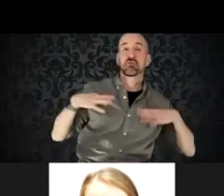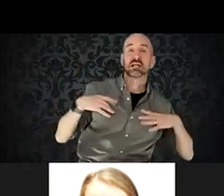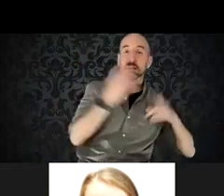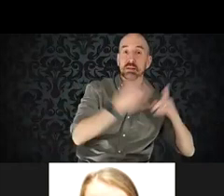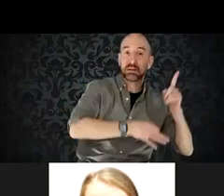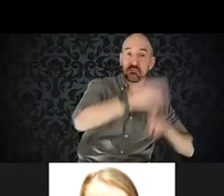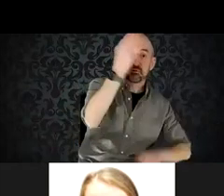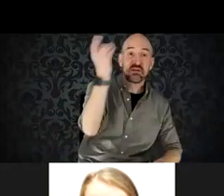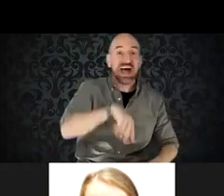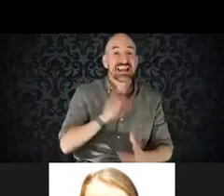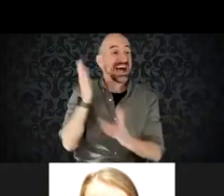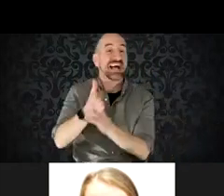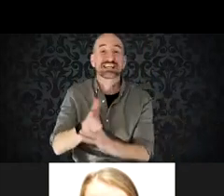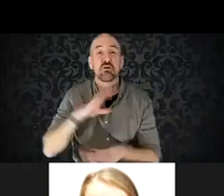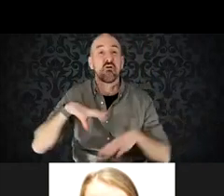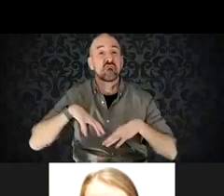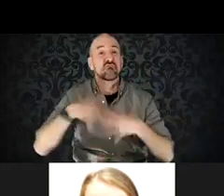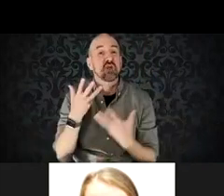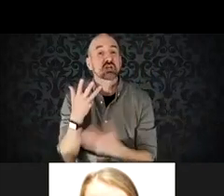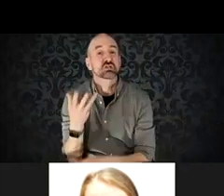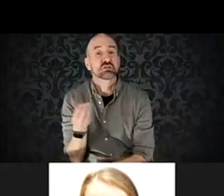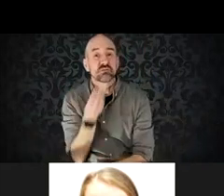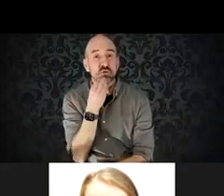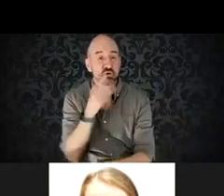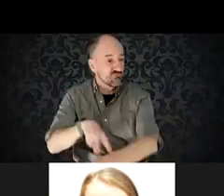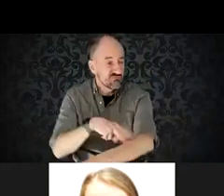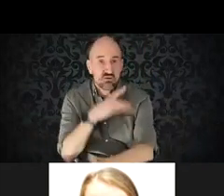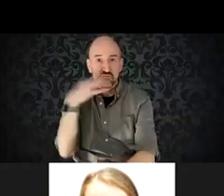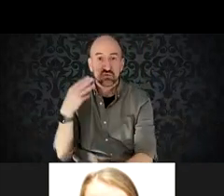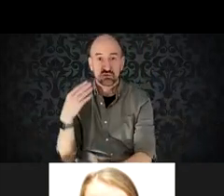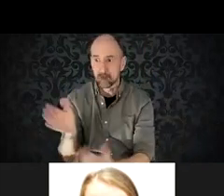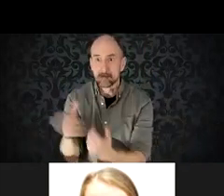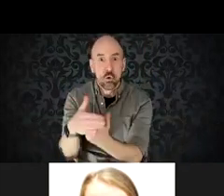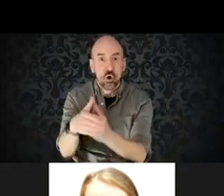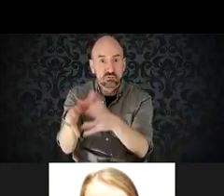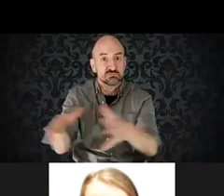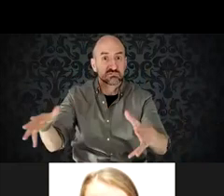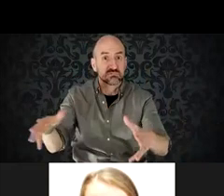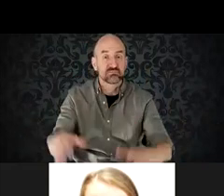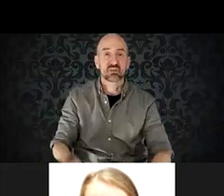found in Birmingham, developing current underused outside spaces and increasing physical activity through gardening activities. Also improving mental